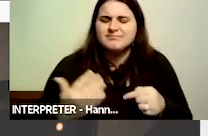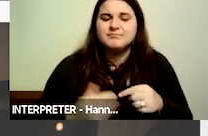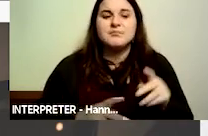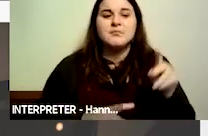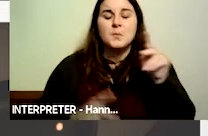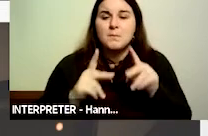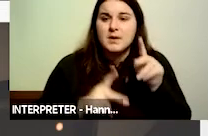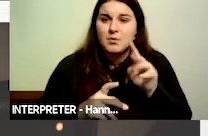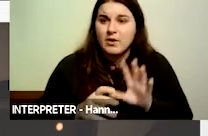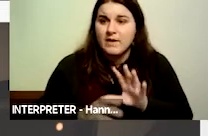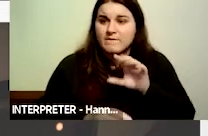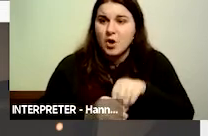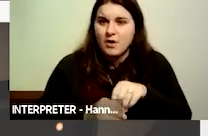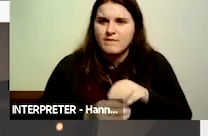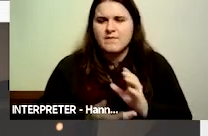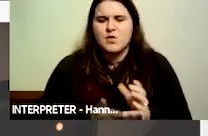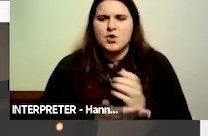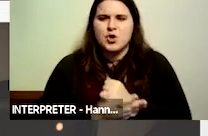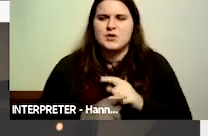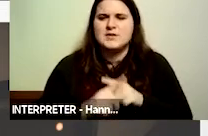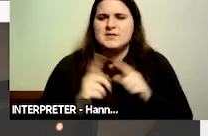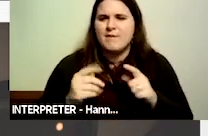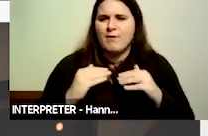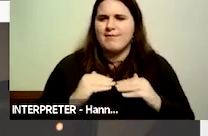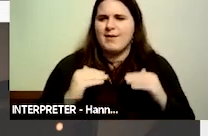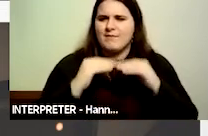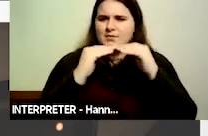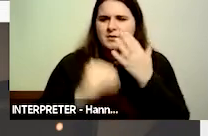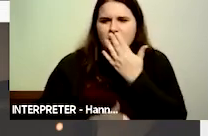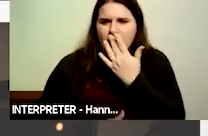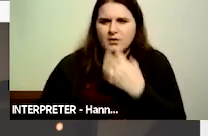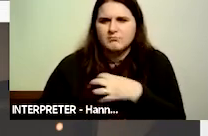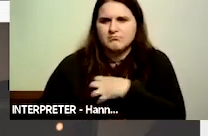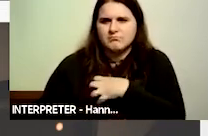Ben Woelk: They were during these different levels of belts and tiger belt was obvious.